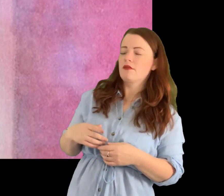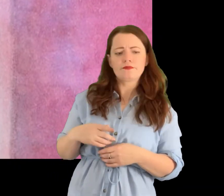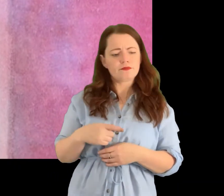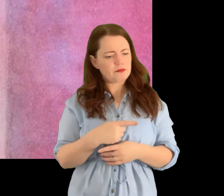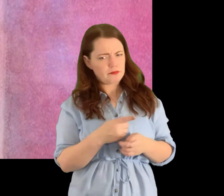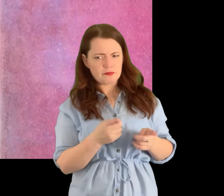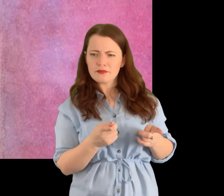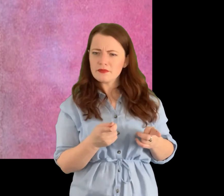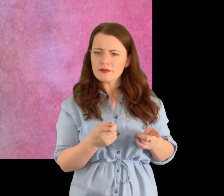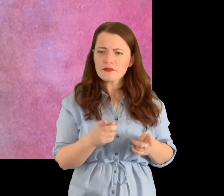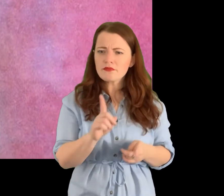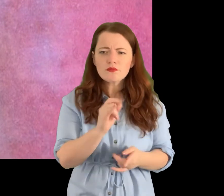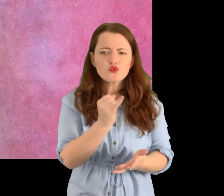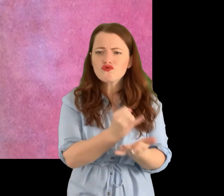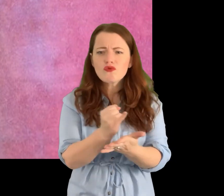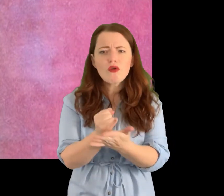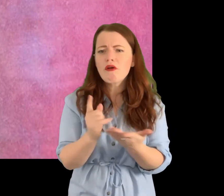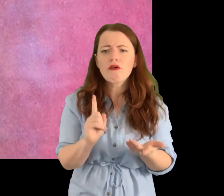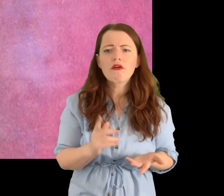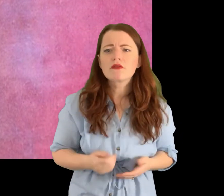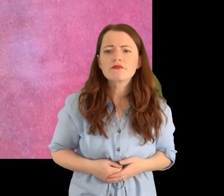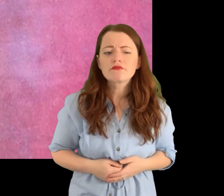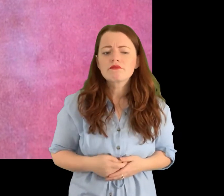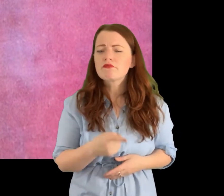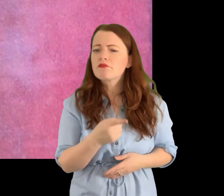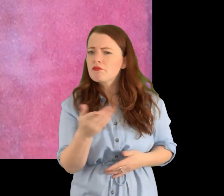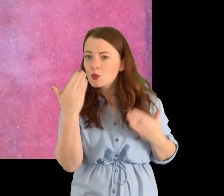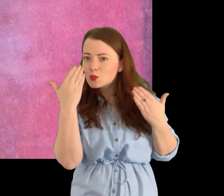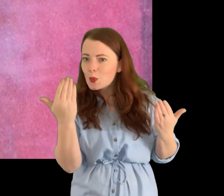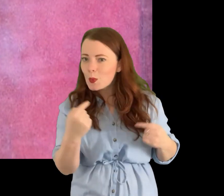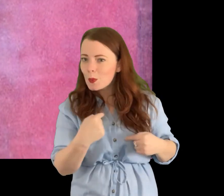“Why” said the woman “What is wrong? Do you not know me?